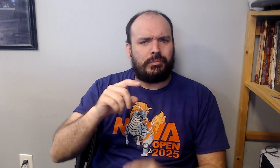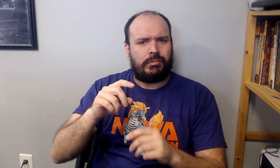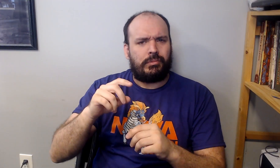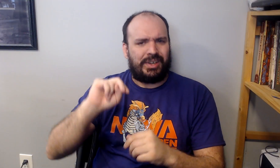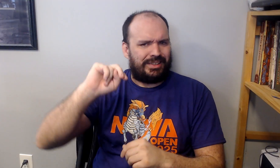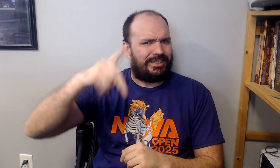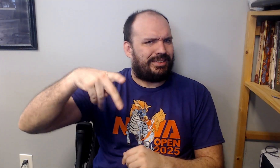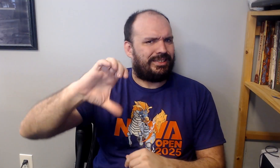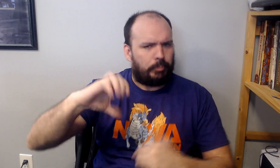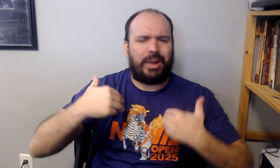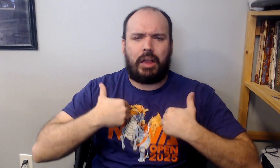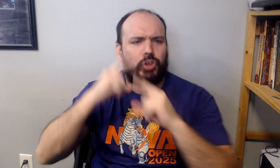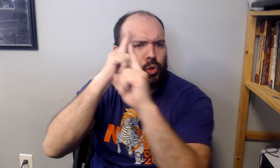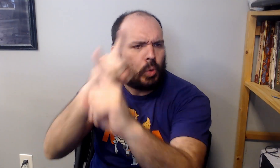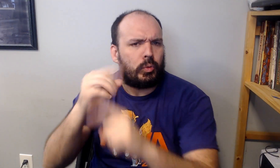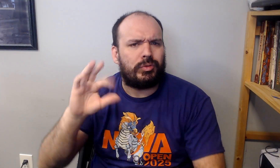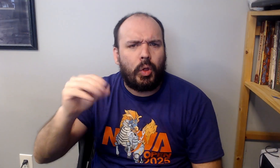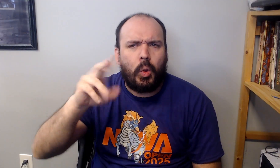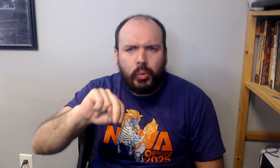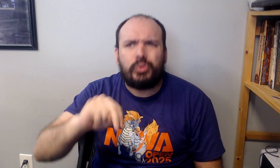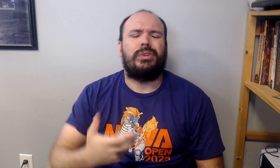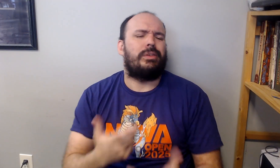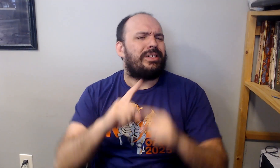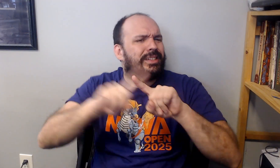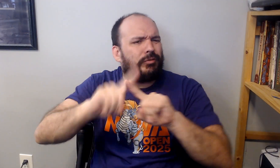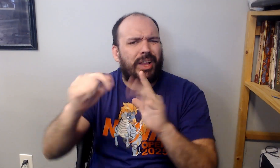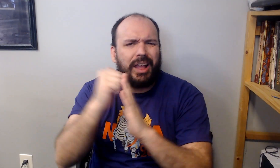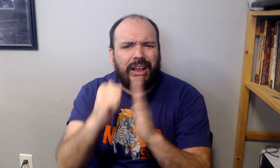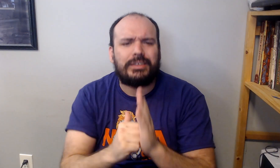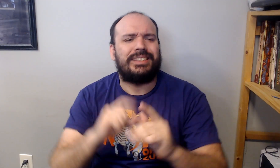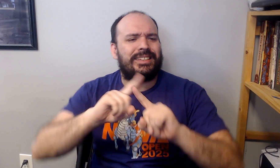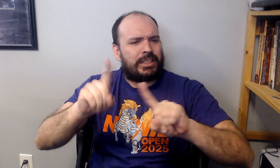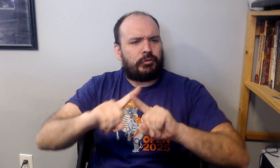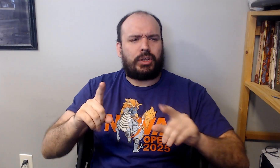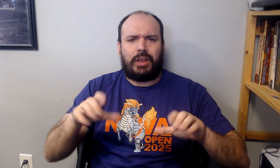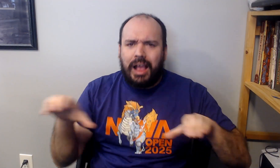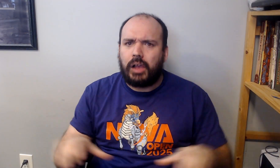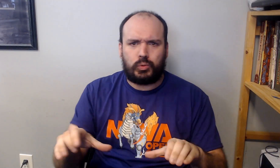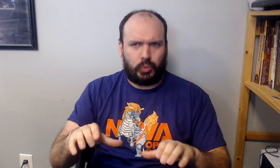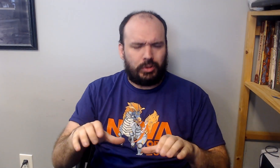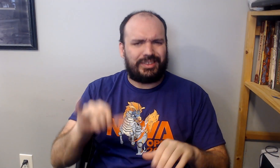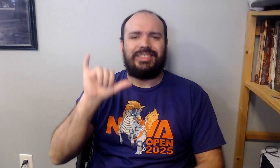The NPCs have goals, agendas, and actions of their own.